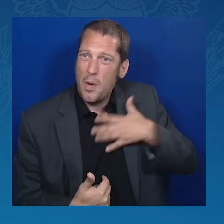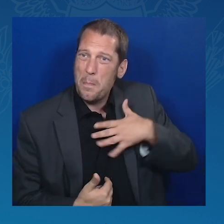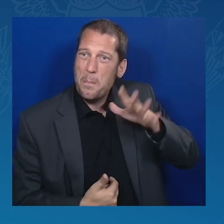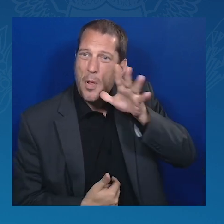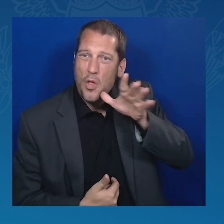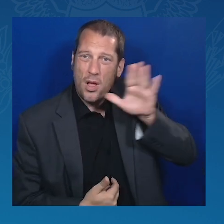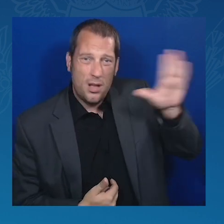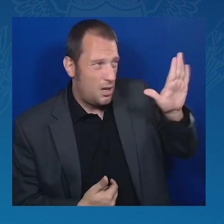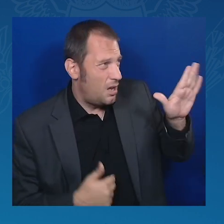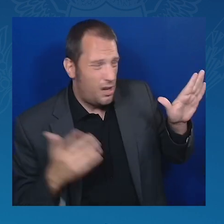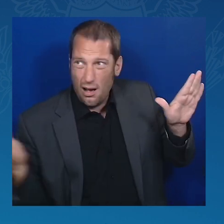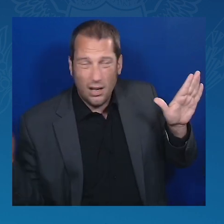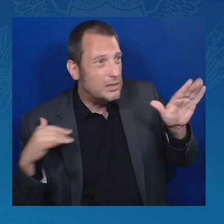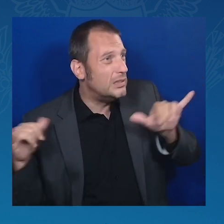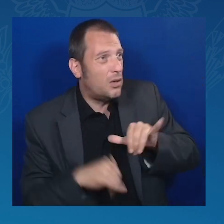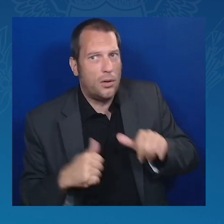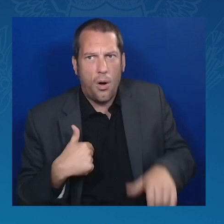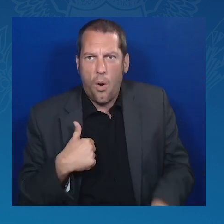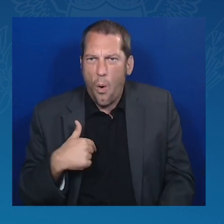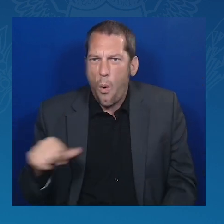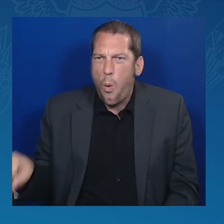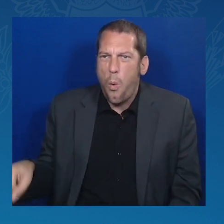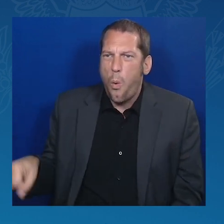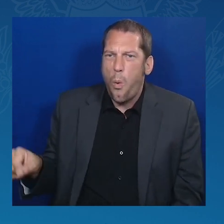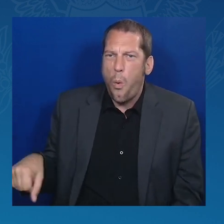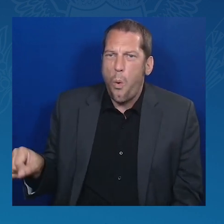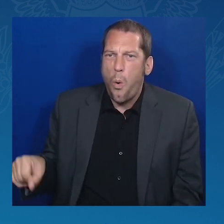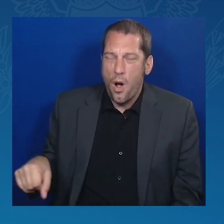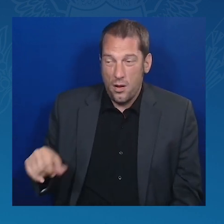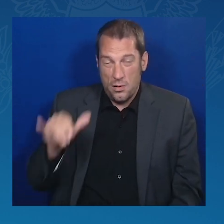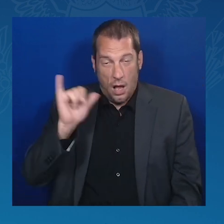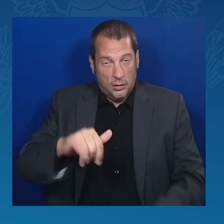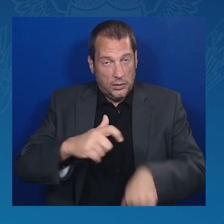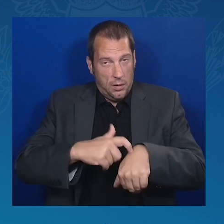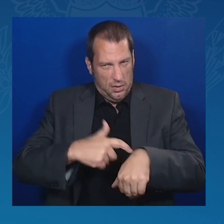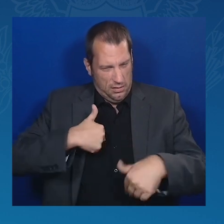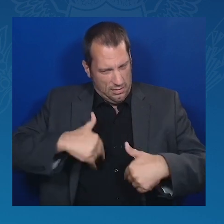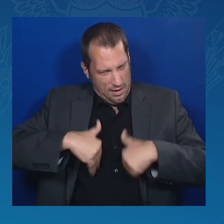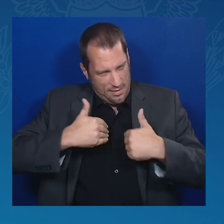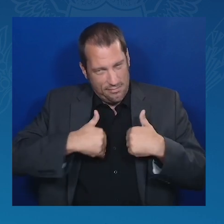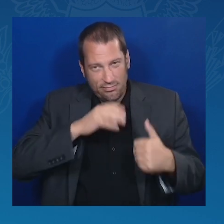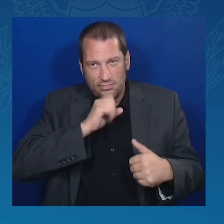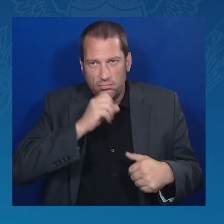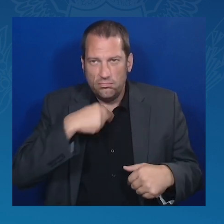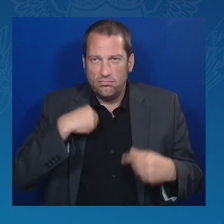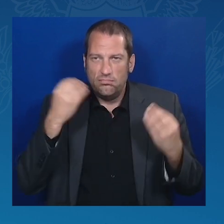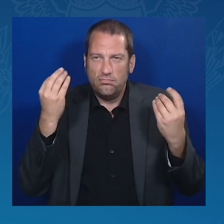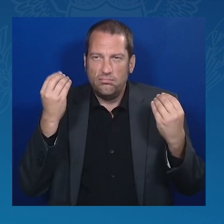that was about protecting women and children from violence. So I raised that to say that these laws